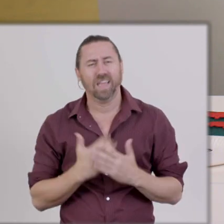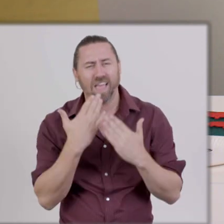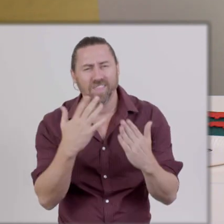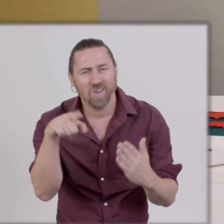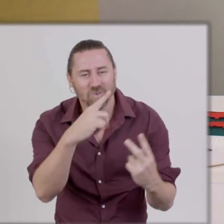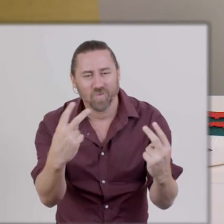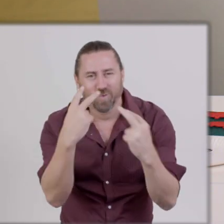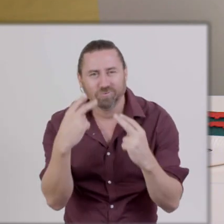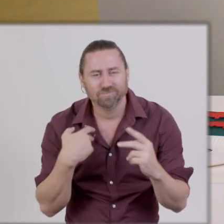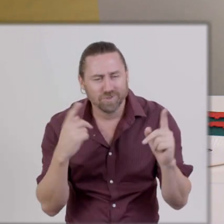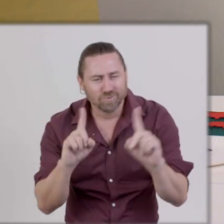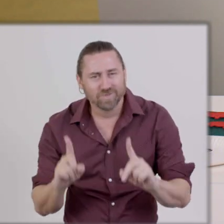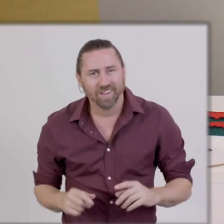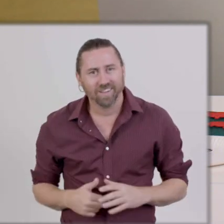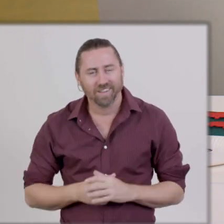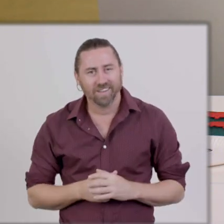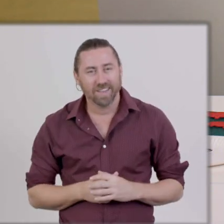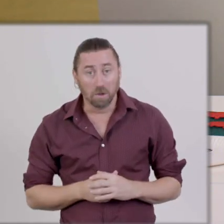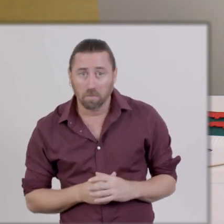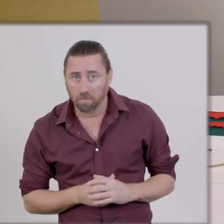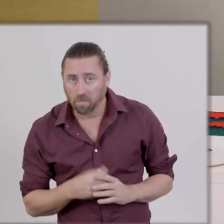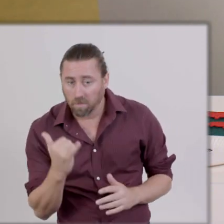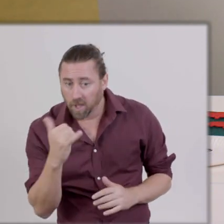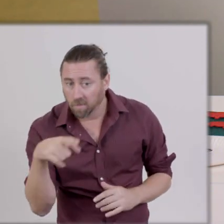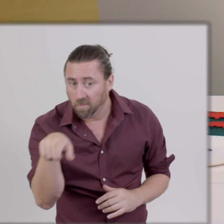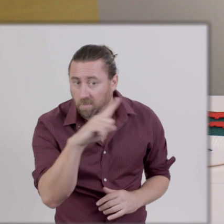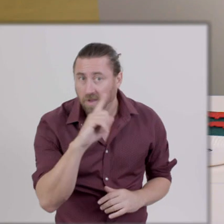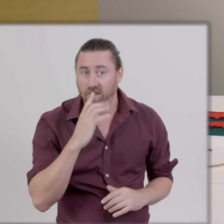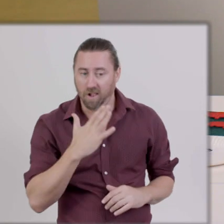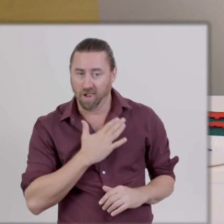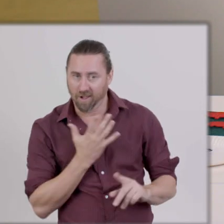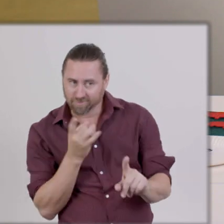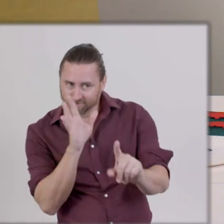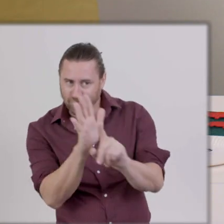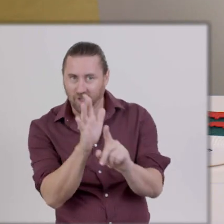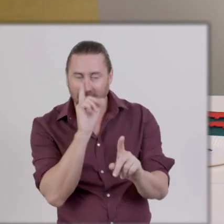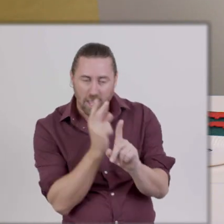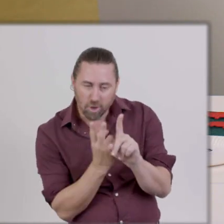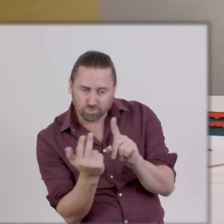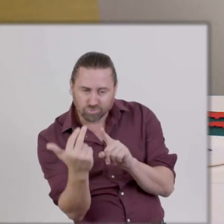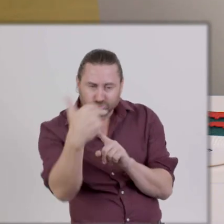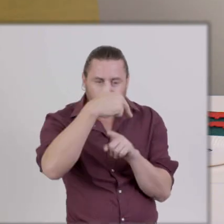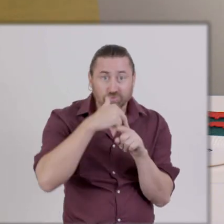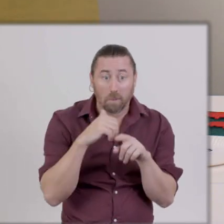Thanks so much for joining me today. You might like to make some cutouts yourself,